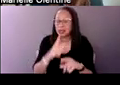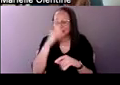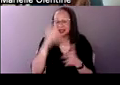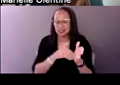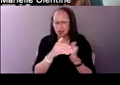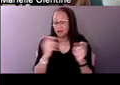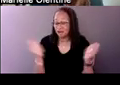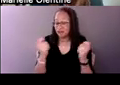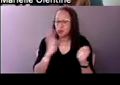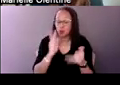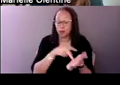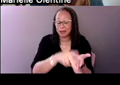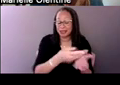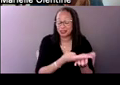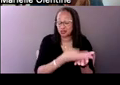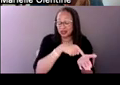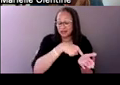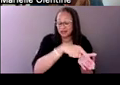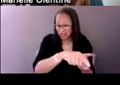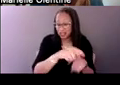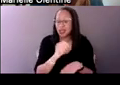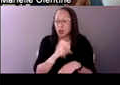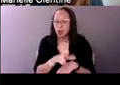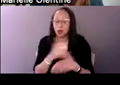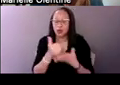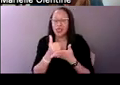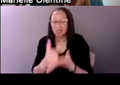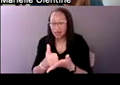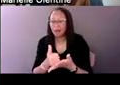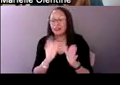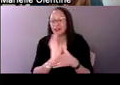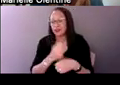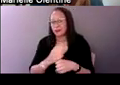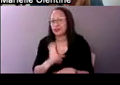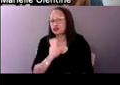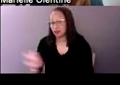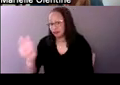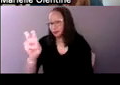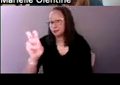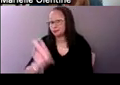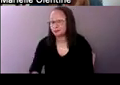issue impact work, community screenings, partnerships with advocacy organizations, community screening for